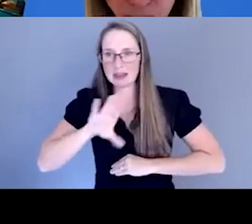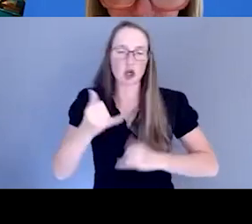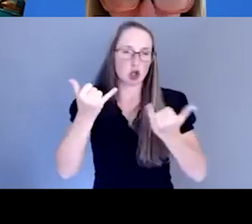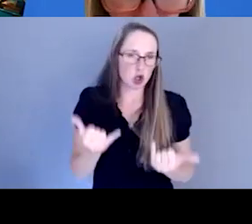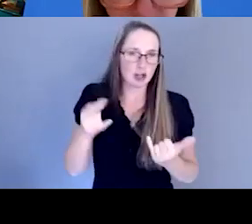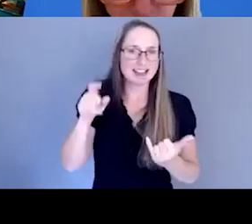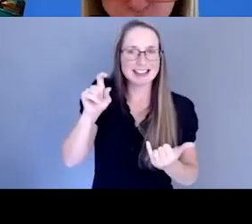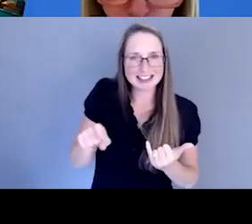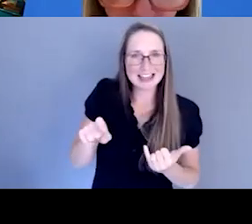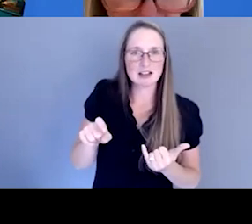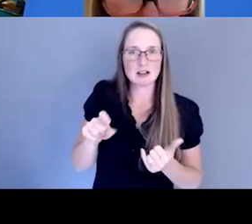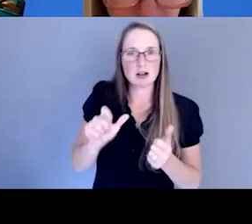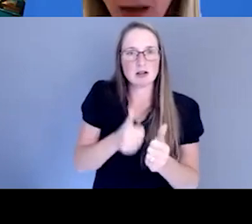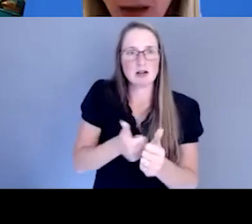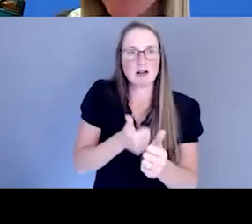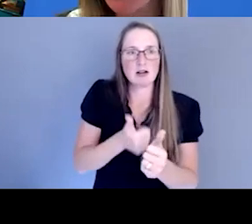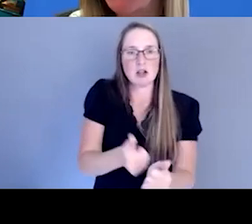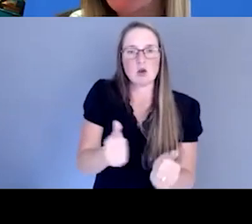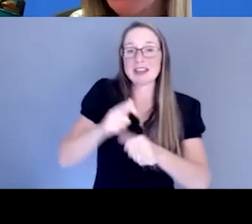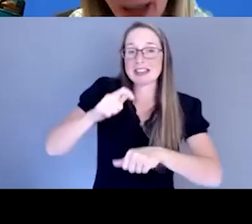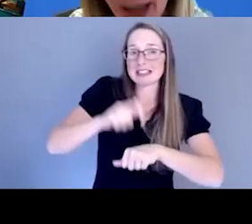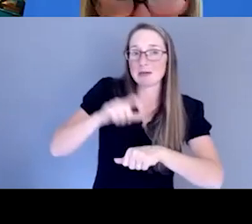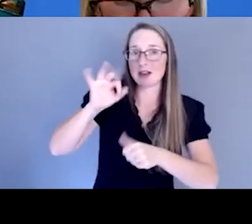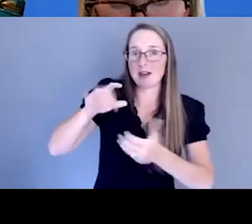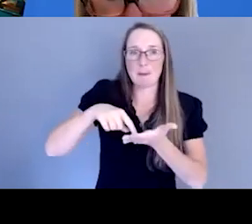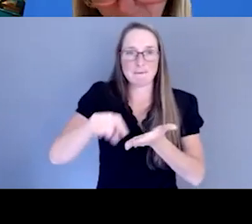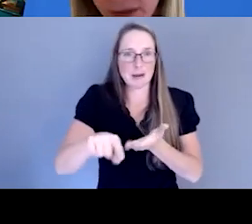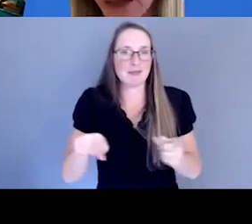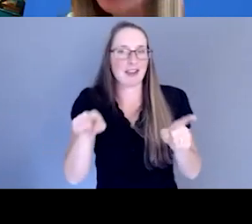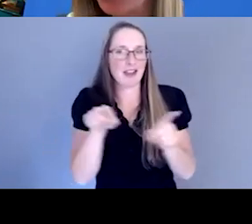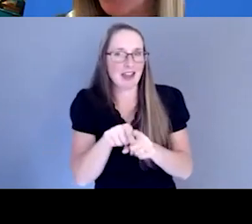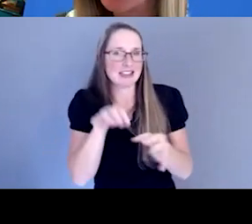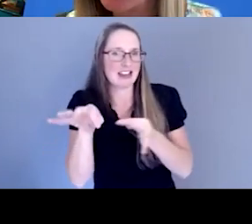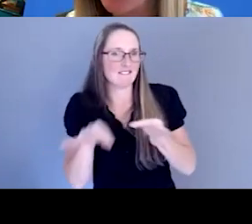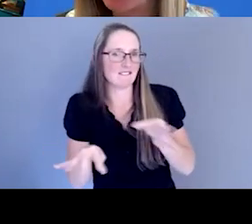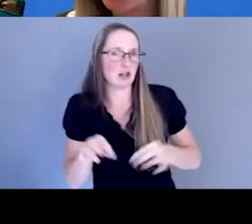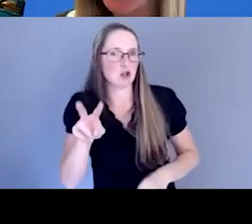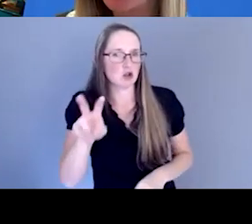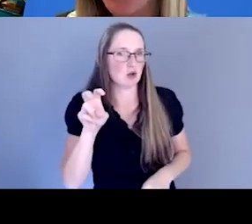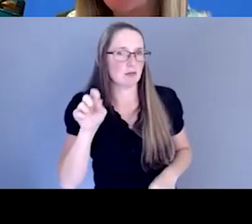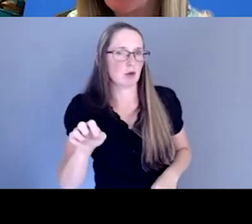pursuant to the timing of payments as defined in 200.305.